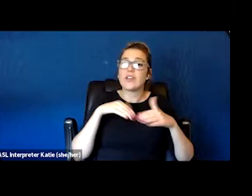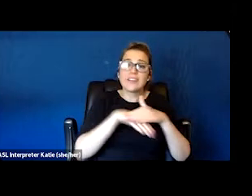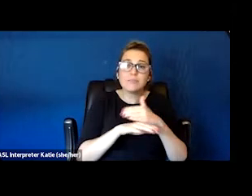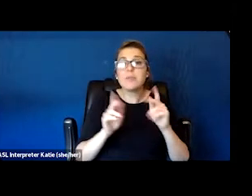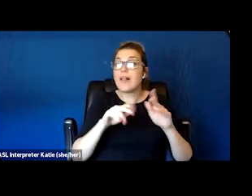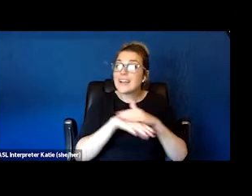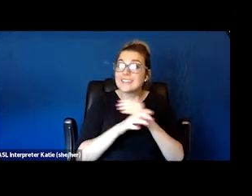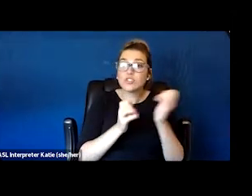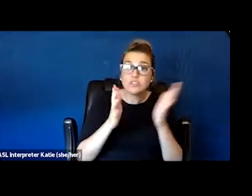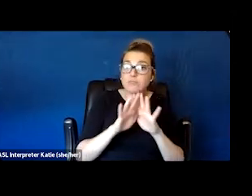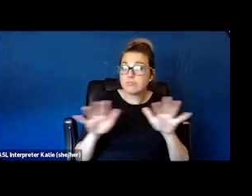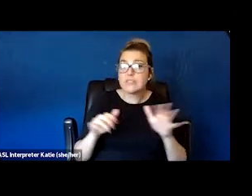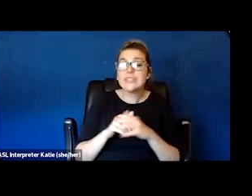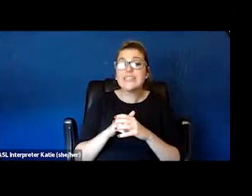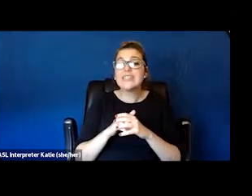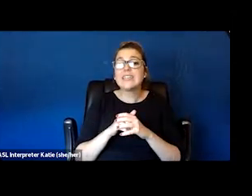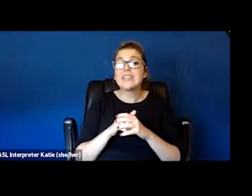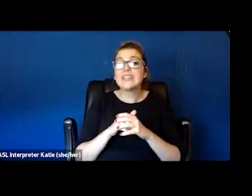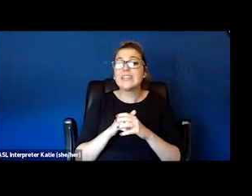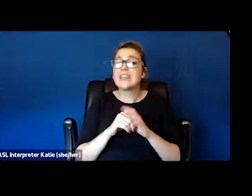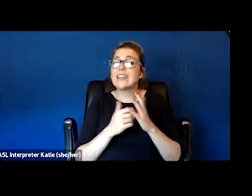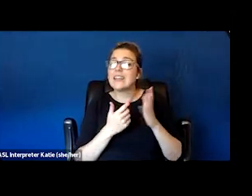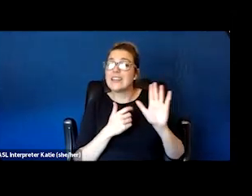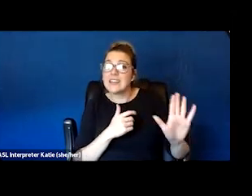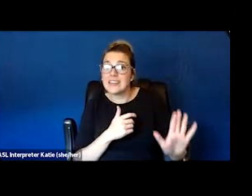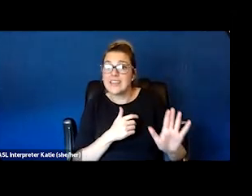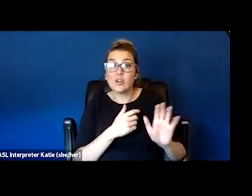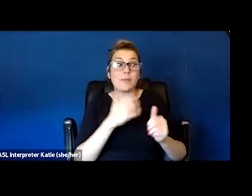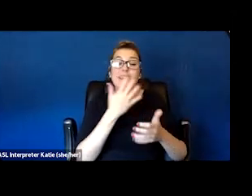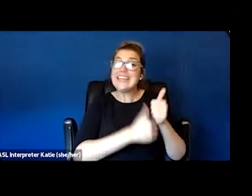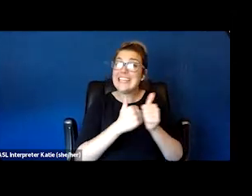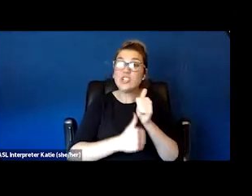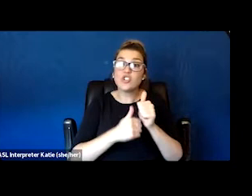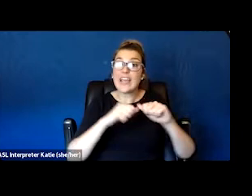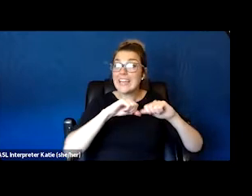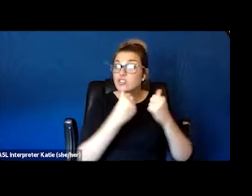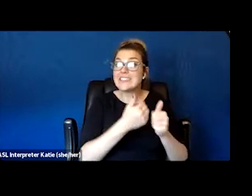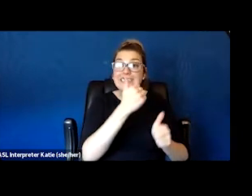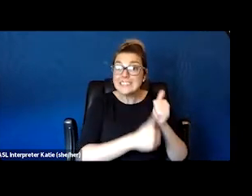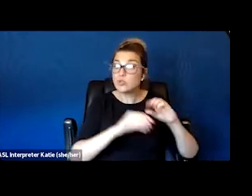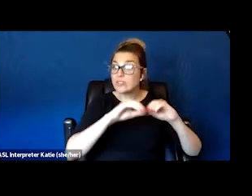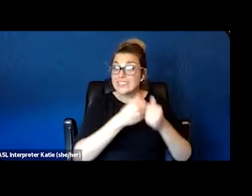Each of those programs could have had, you know, their own intake and assessment protocols. And so lots of different processes in place